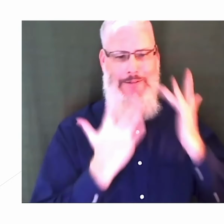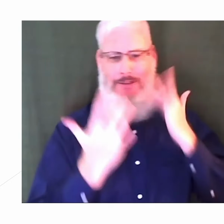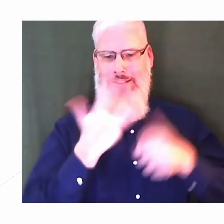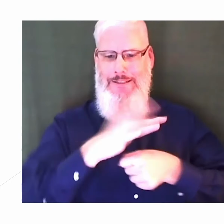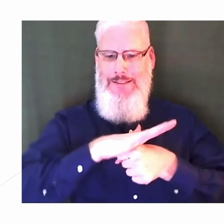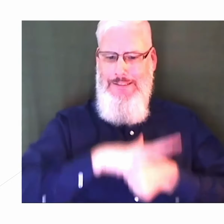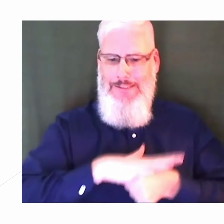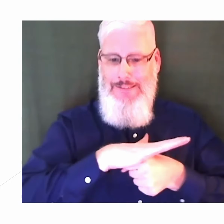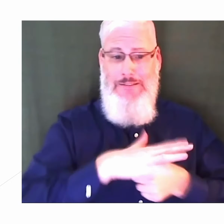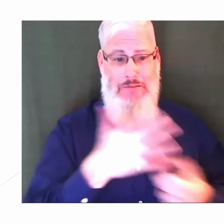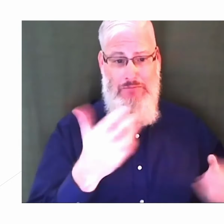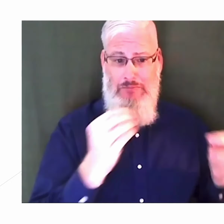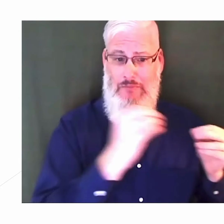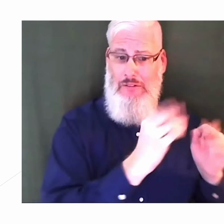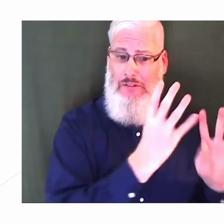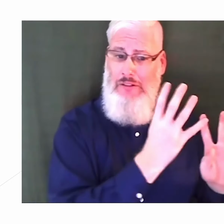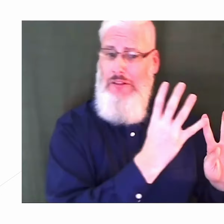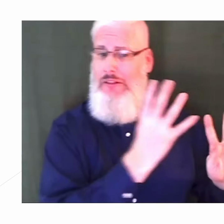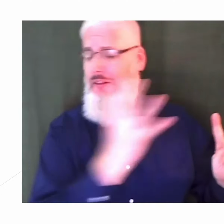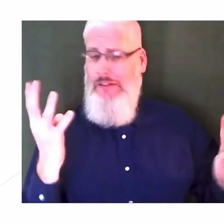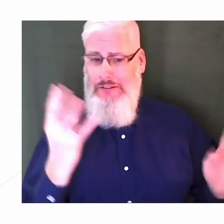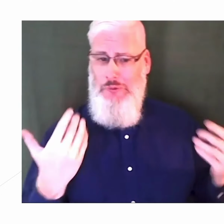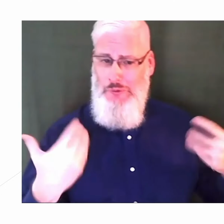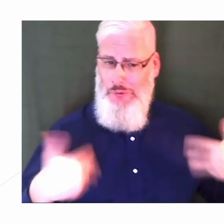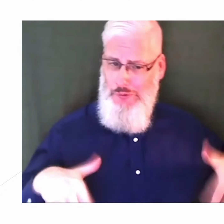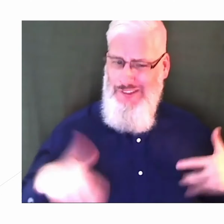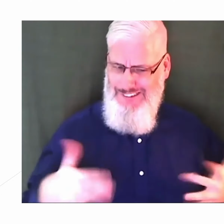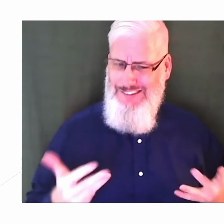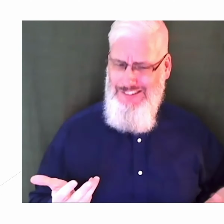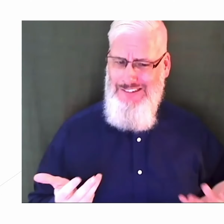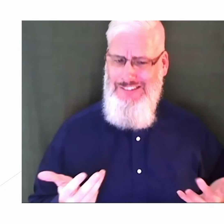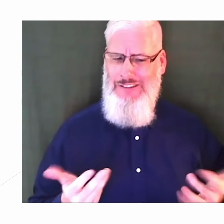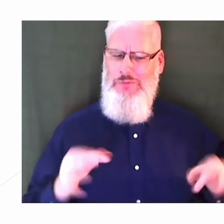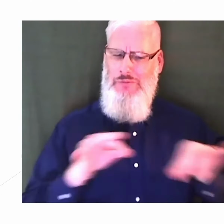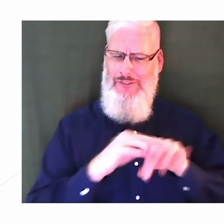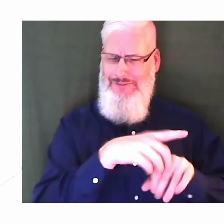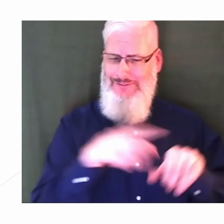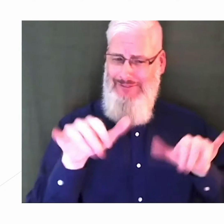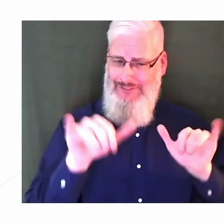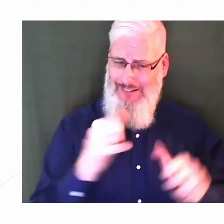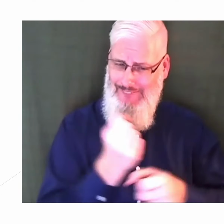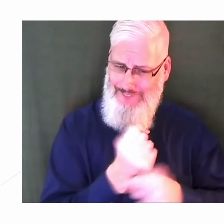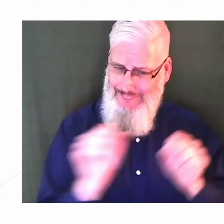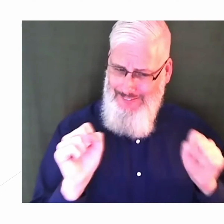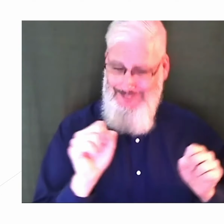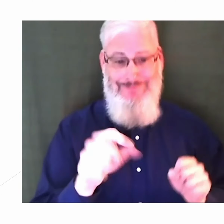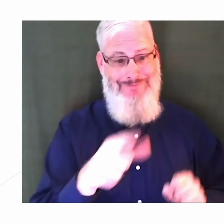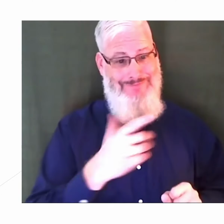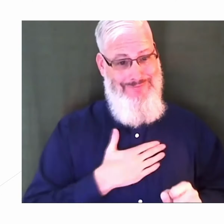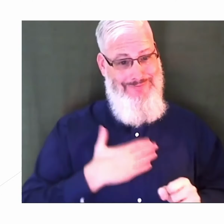in person this November. Stay safe and please vote. Your vote is your voice.